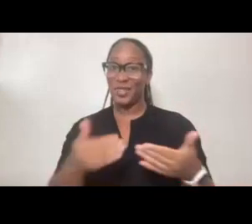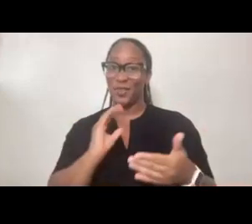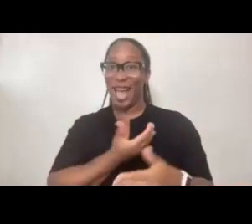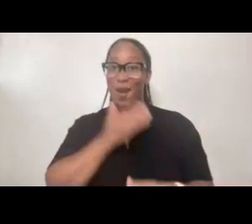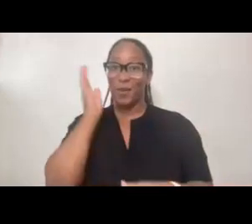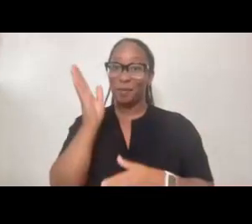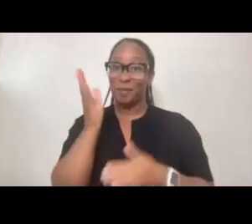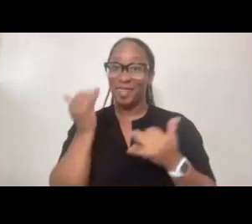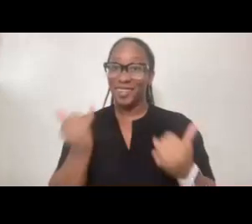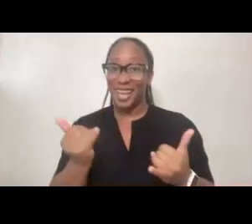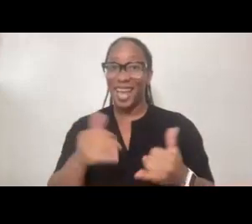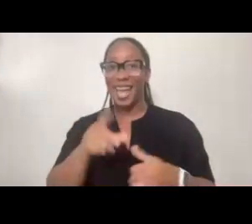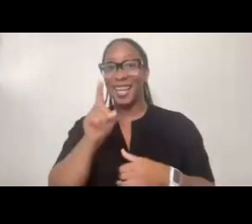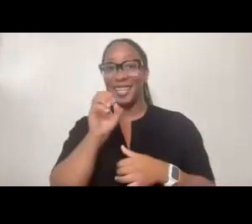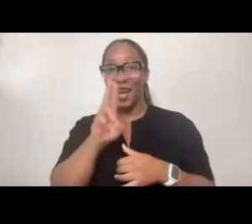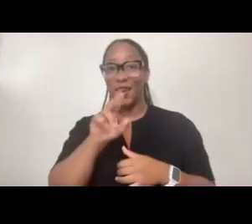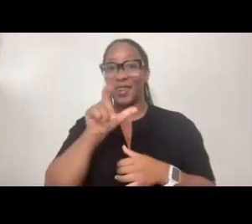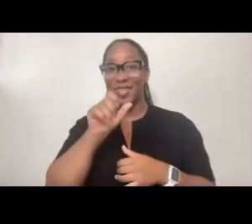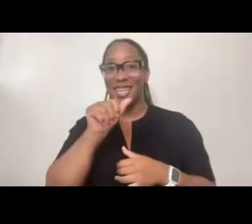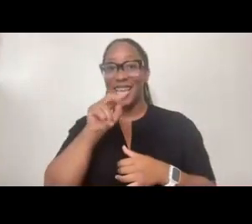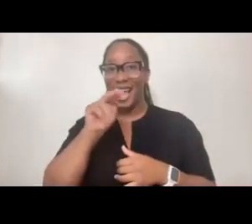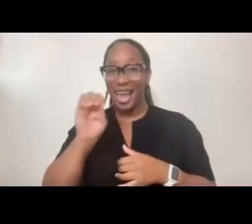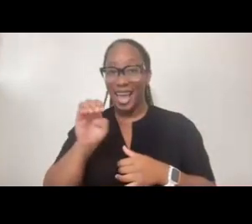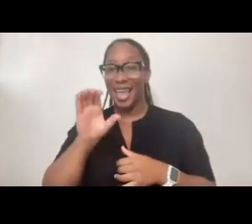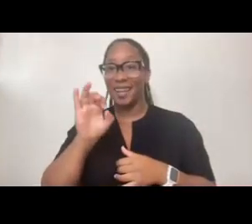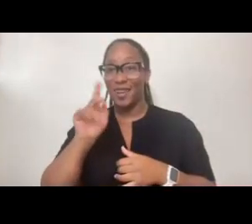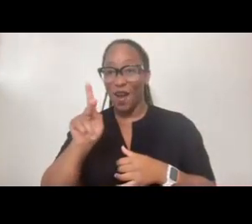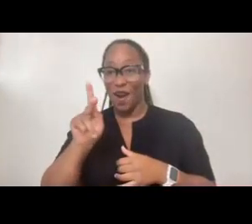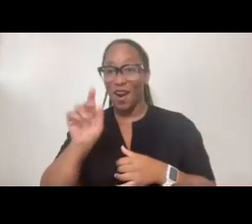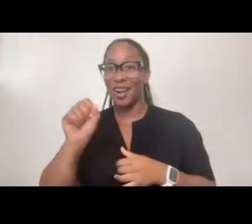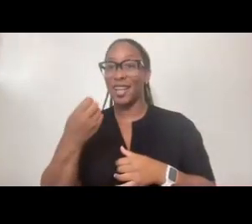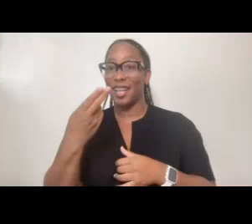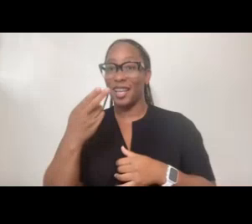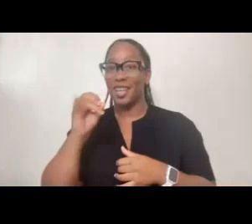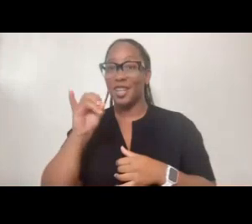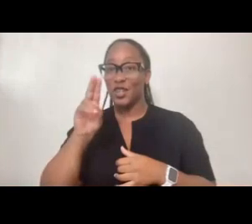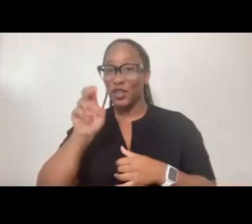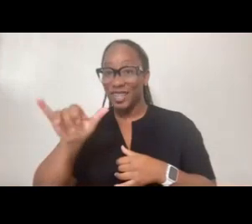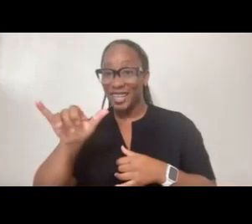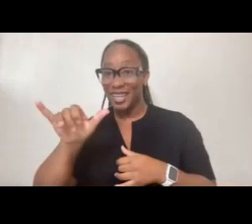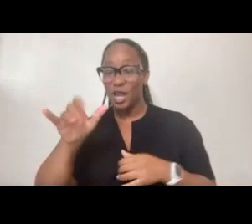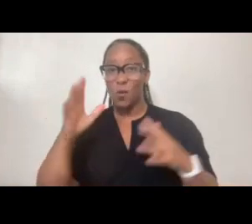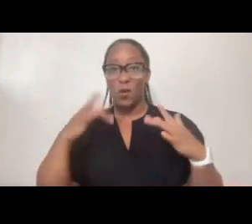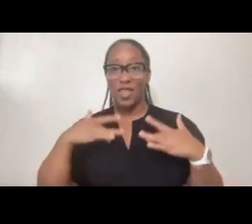speaker for today, Doctor Leanne Clark. Shirley, we are thrilled to begin this next